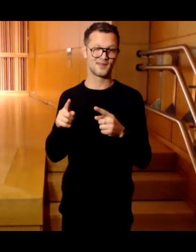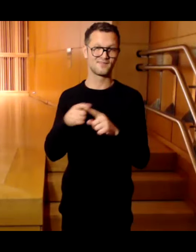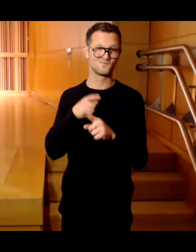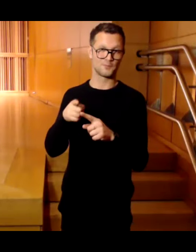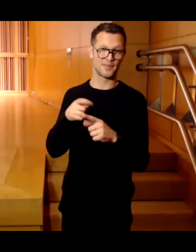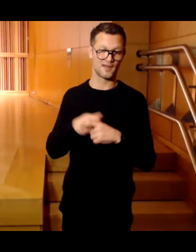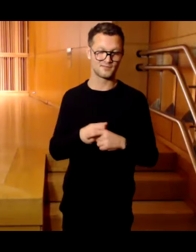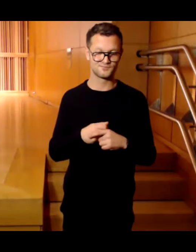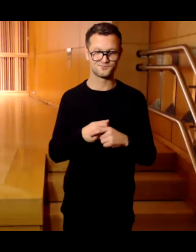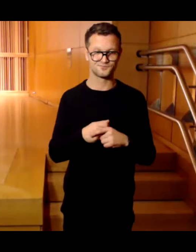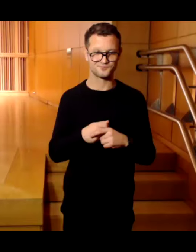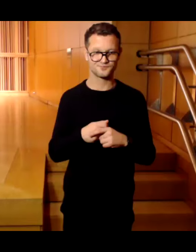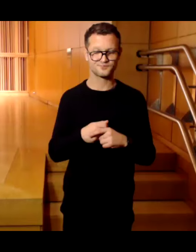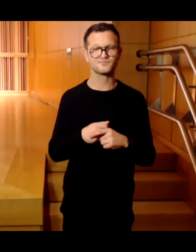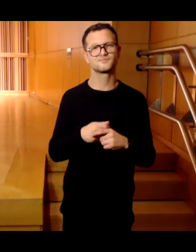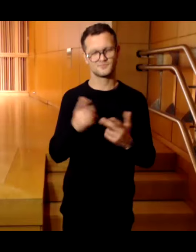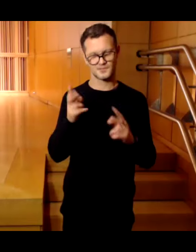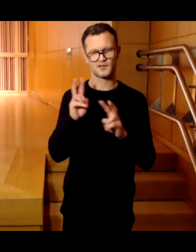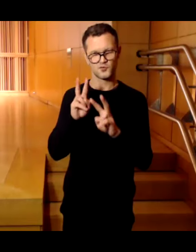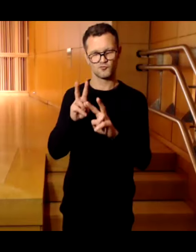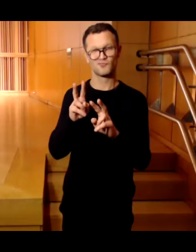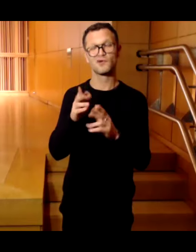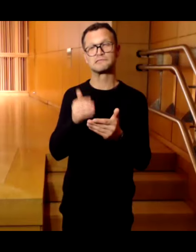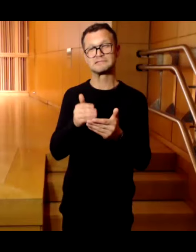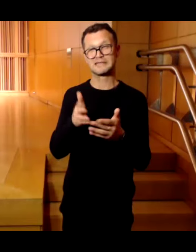Near the end of the ceremony. a woman with a perfectly round face.